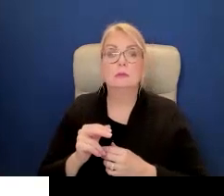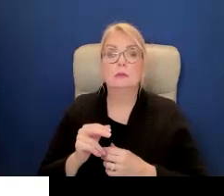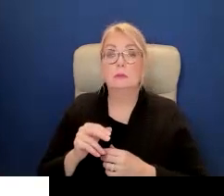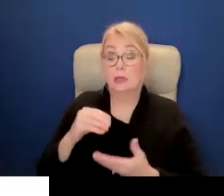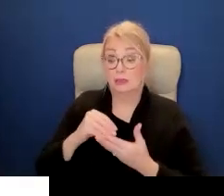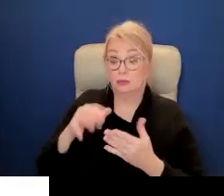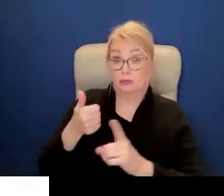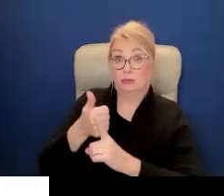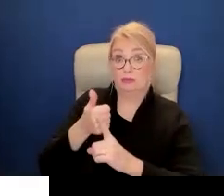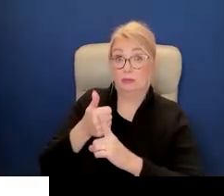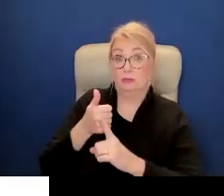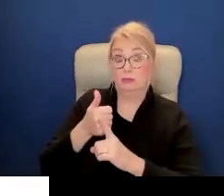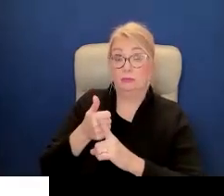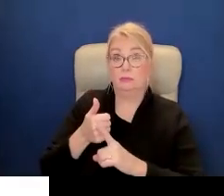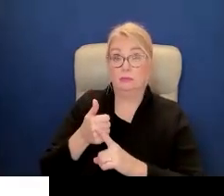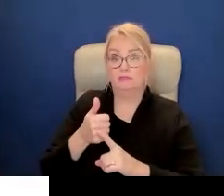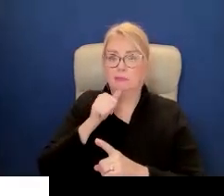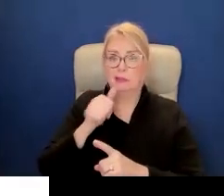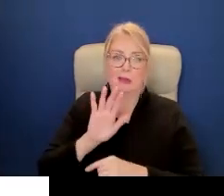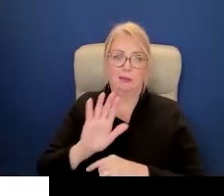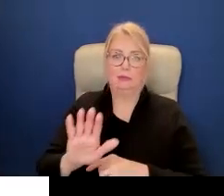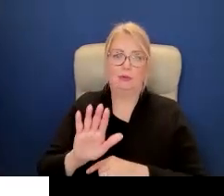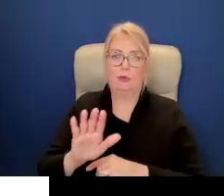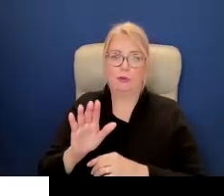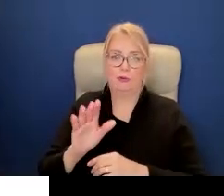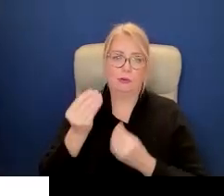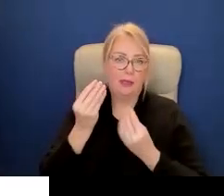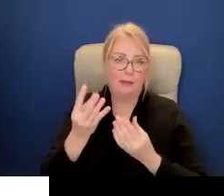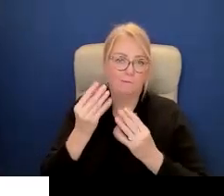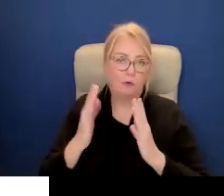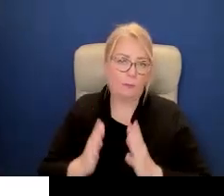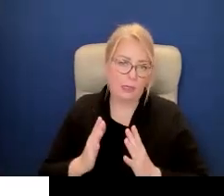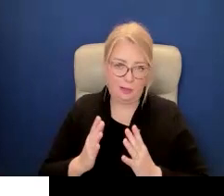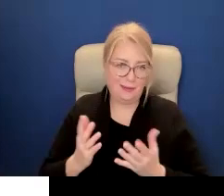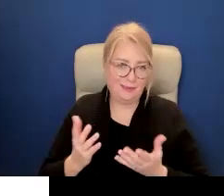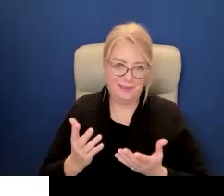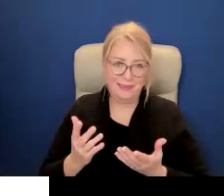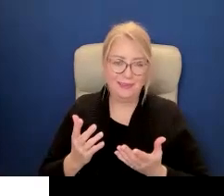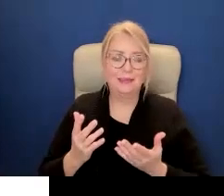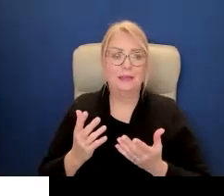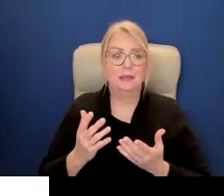or to be your informant or educator on the subject. You know, this is where we have to take that step and learn about what's going on.